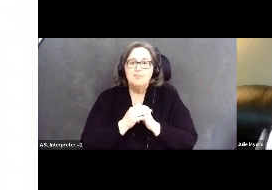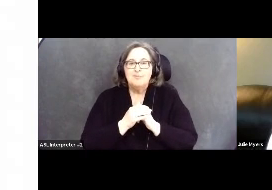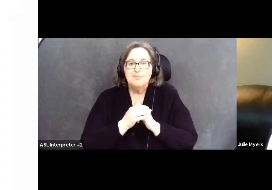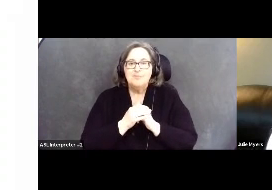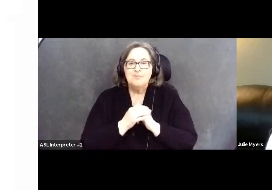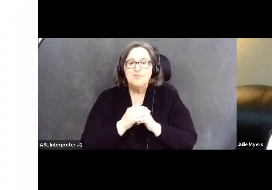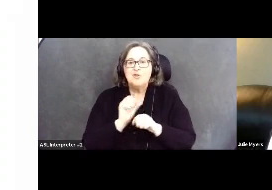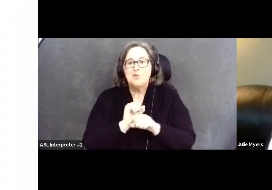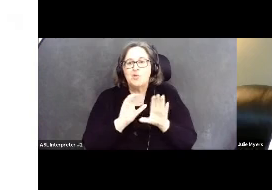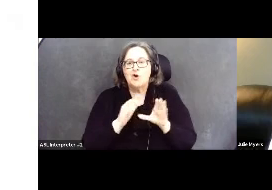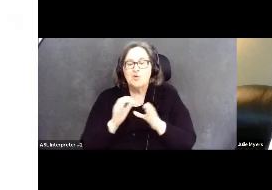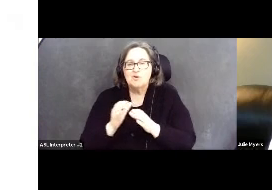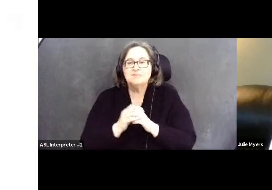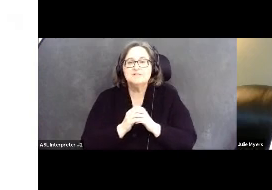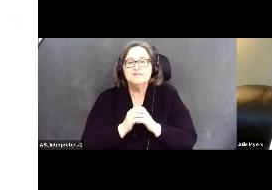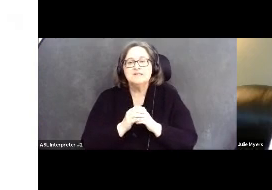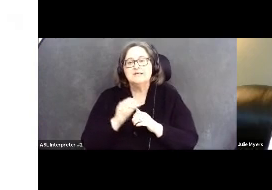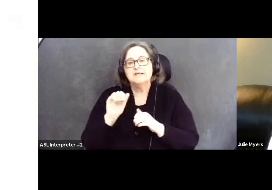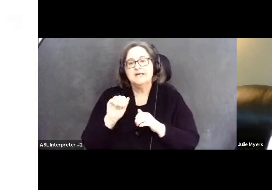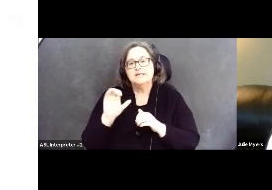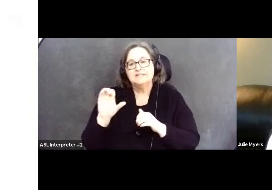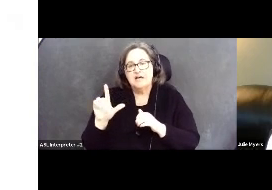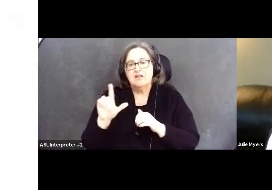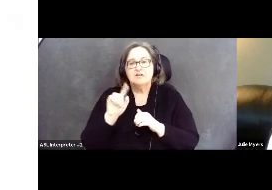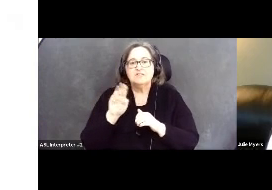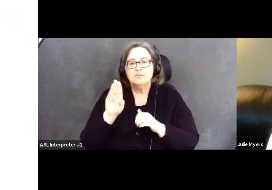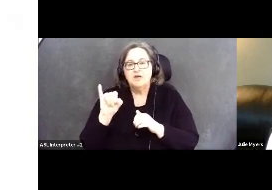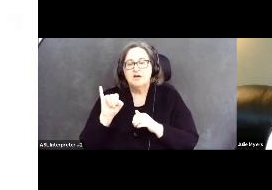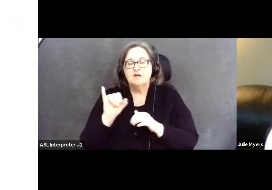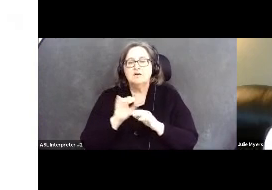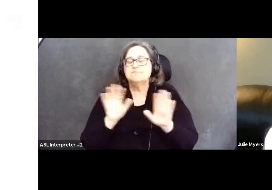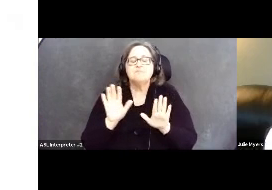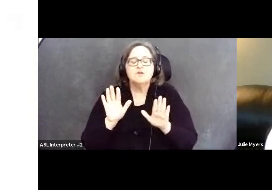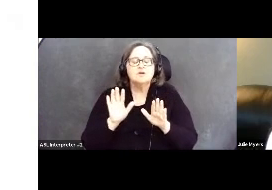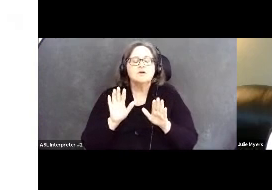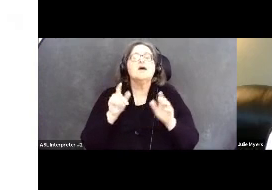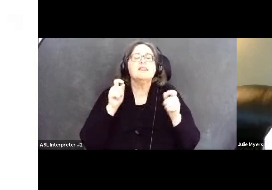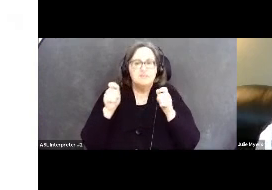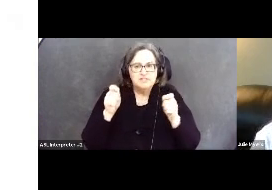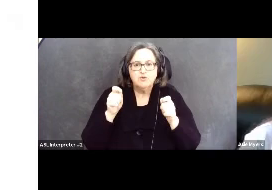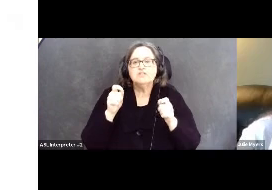work groups on the ACL TBI grant sorry administration of community living,